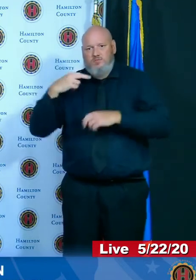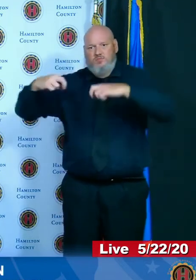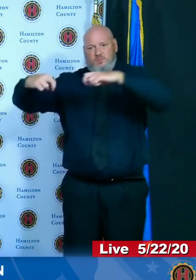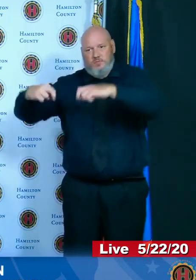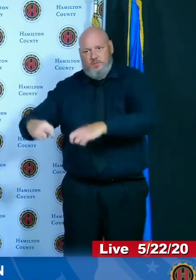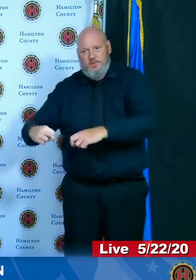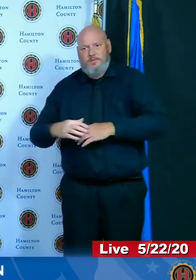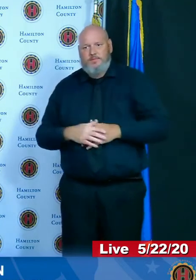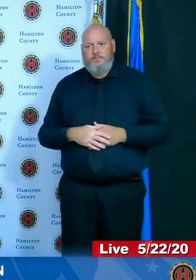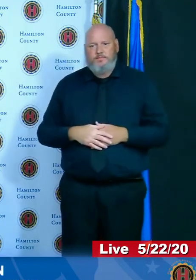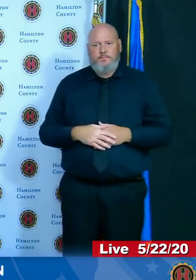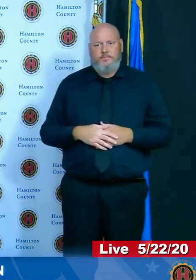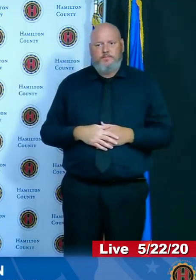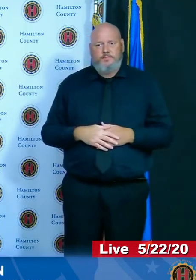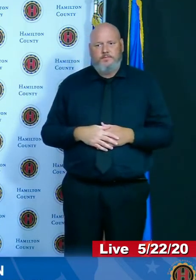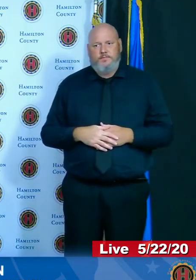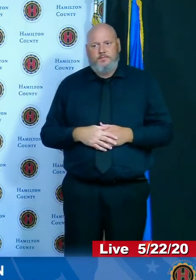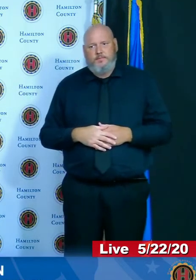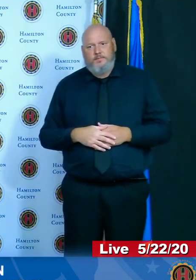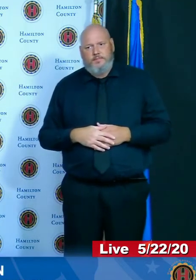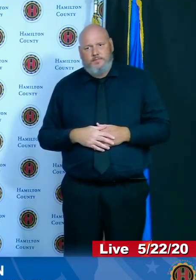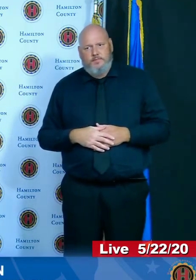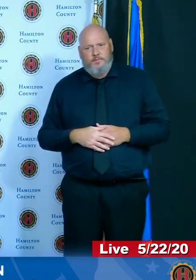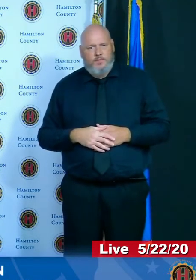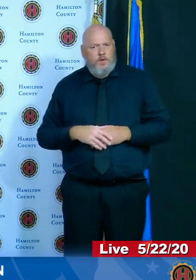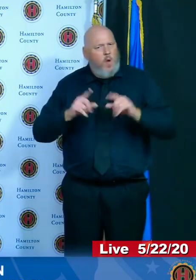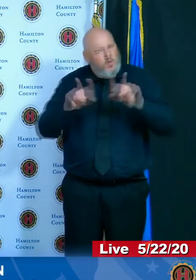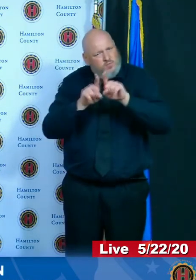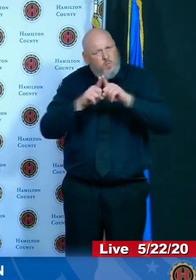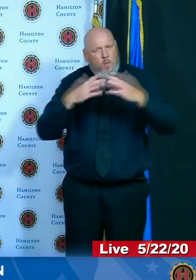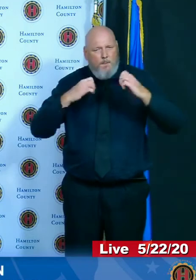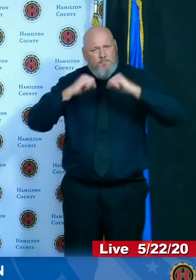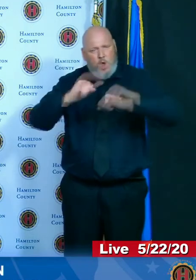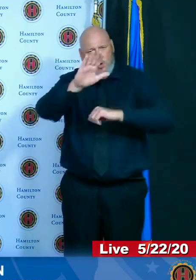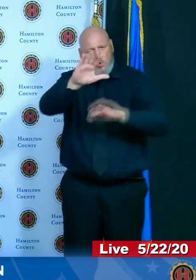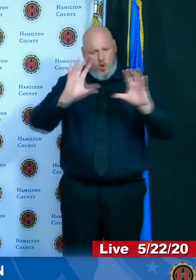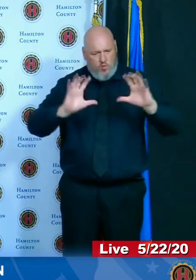anytime you go to a restaurant as I just indicated if you feel unsafe let them